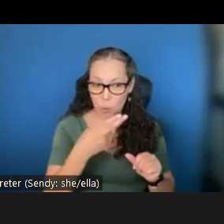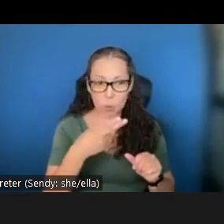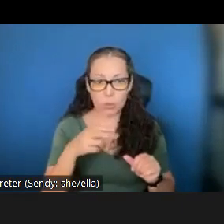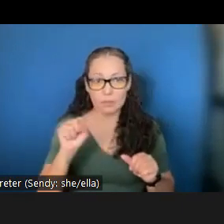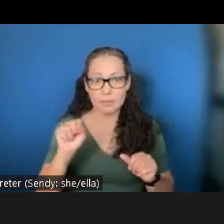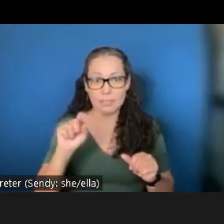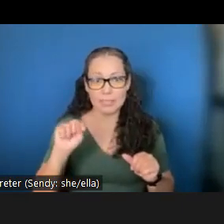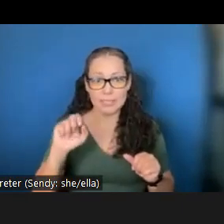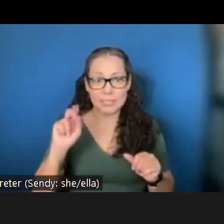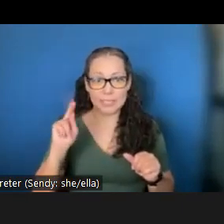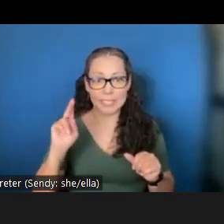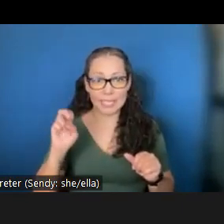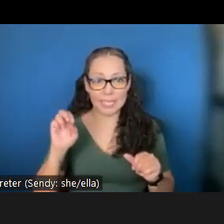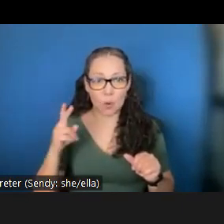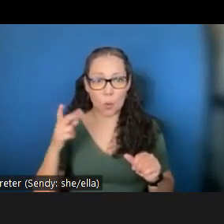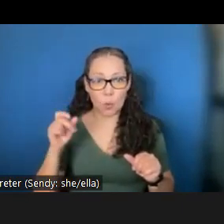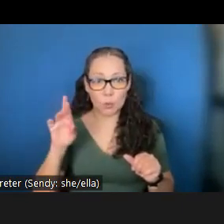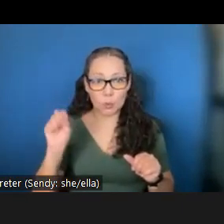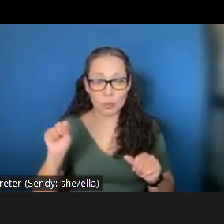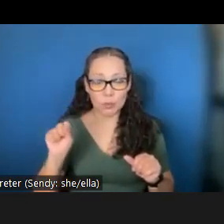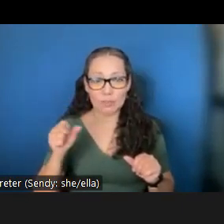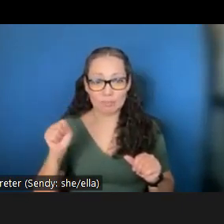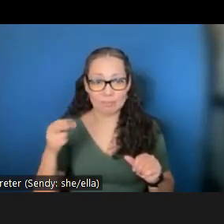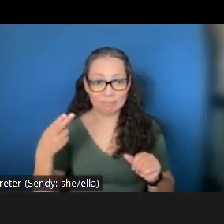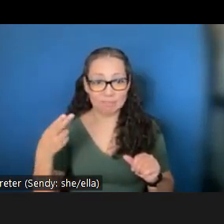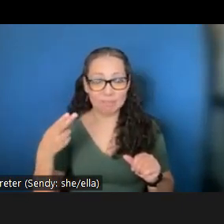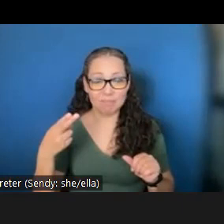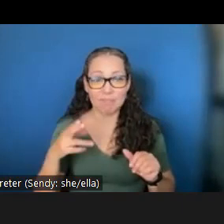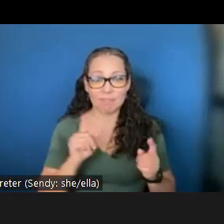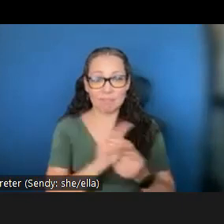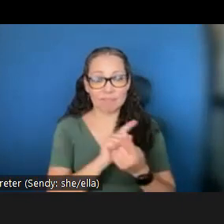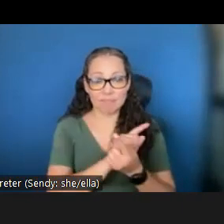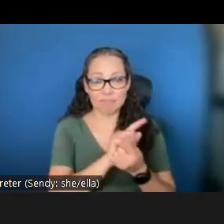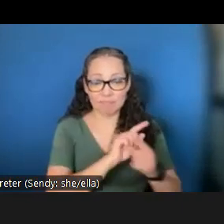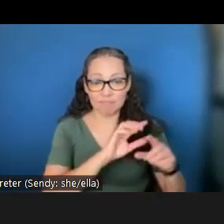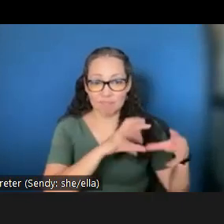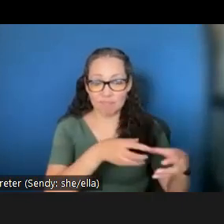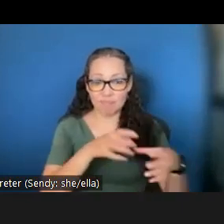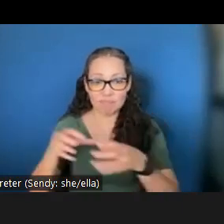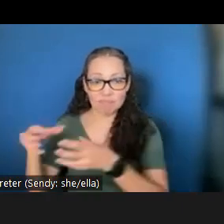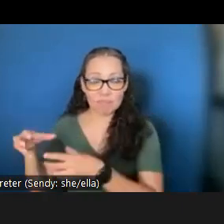advisory committee uh specifically uh via the sustainability workg group um to discuss uh